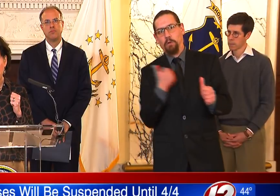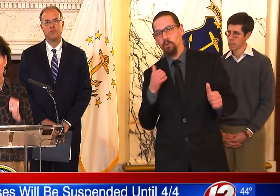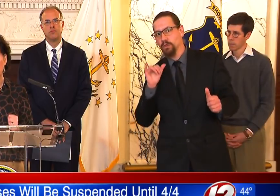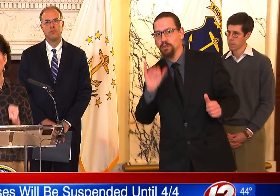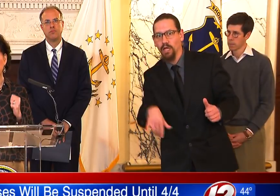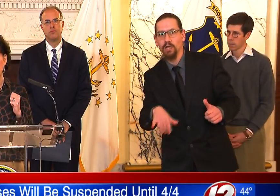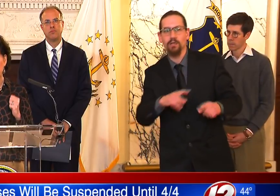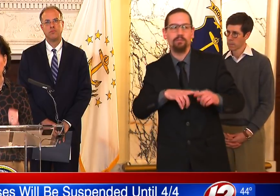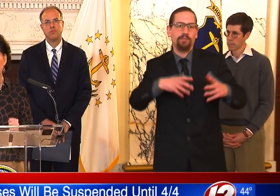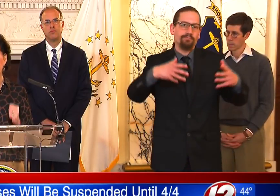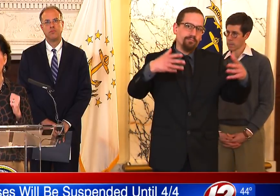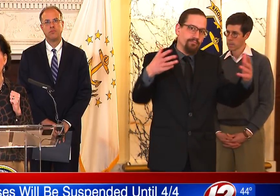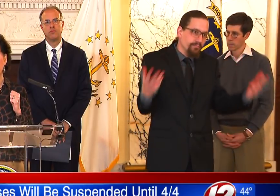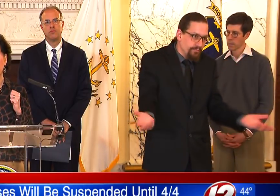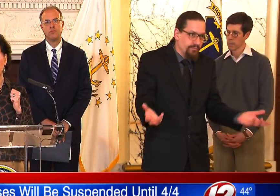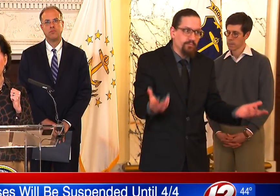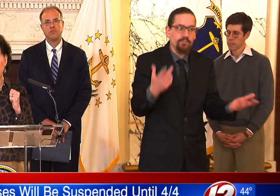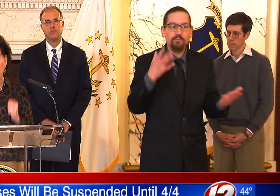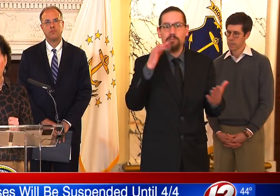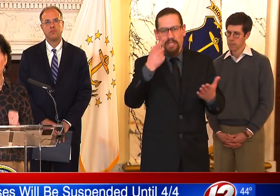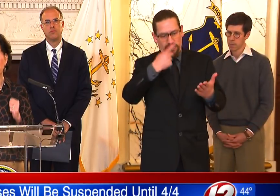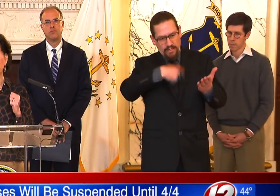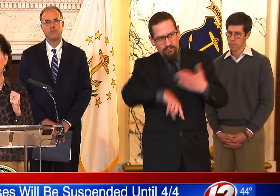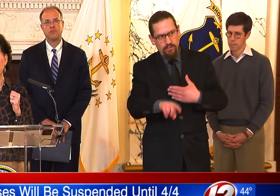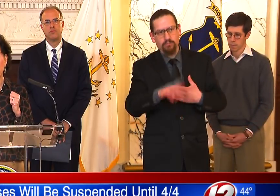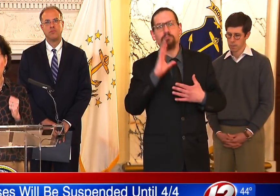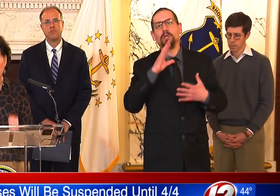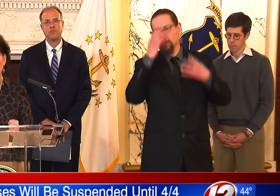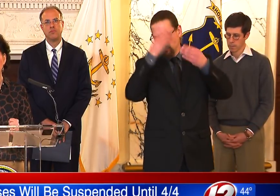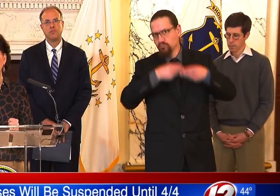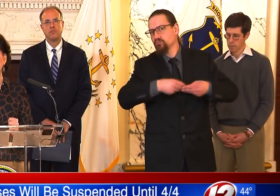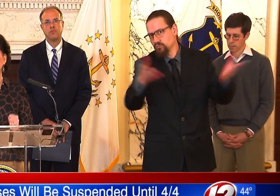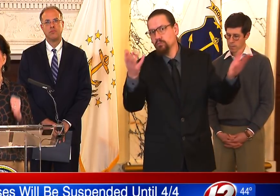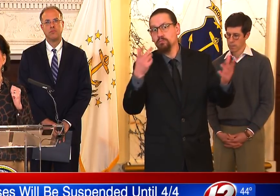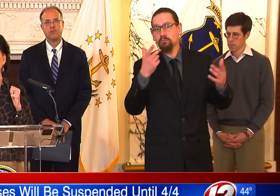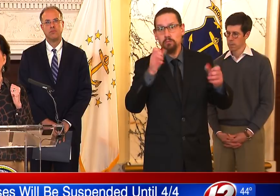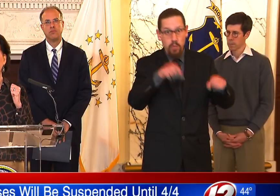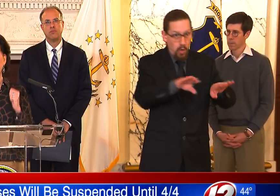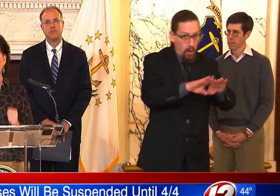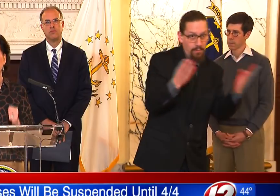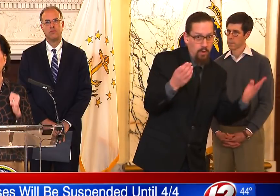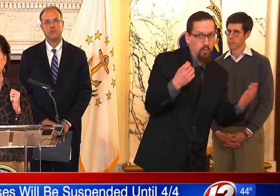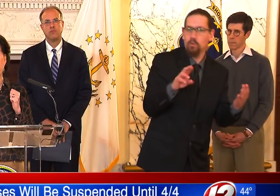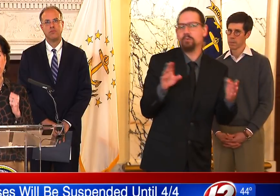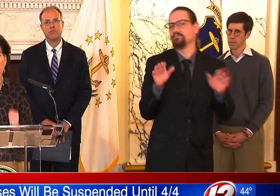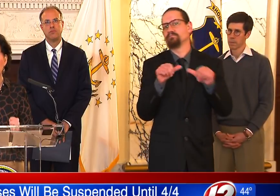WISH IT WEREN'T THAT WAY. A WEEK FROM NOW I WISH I WILL HAVE A BETTER SOLUTION.